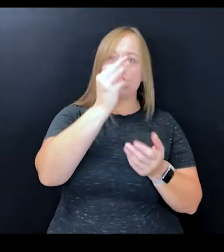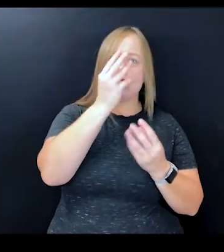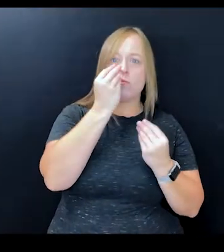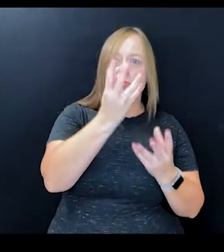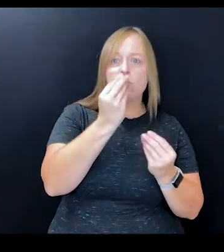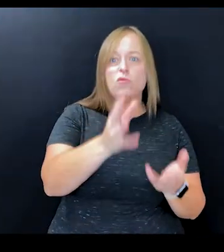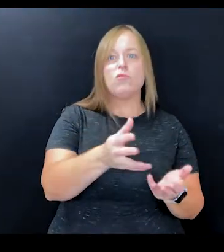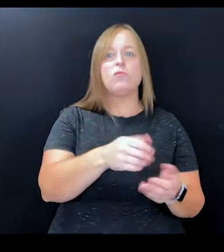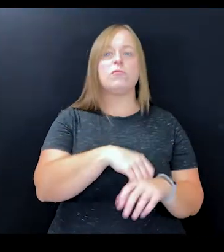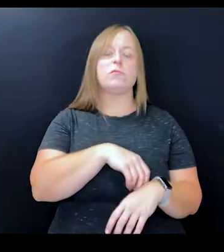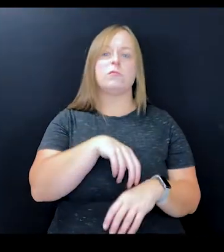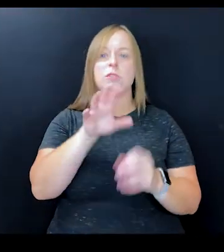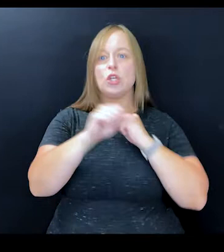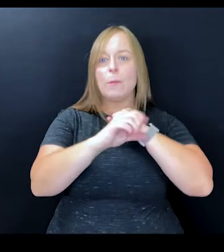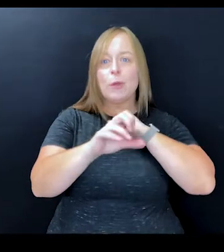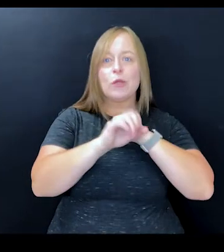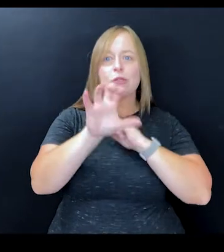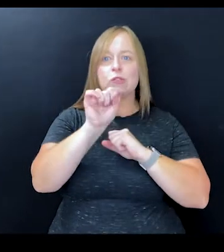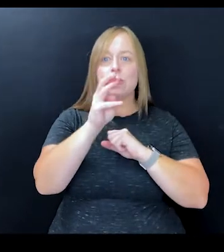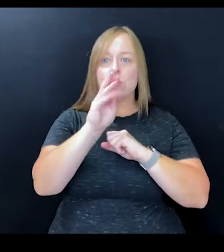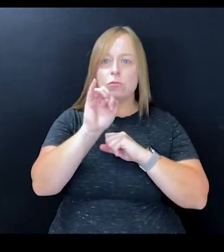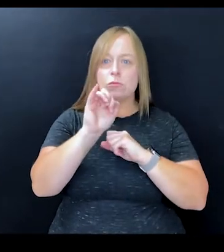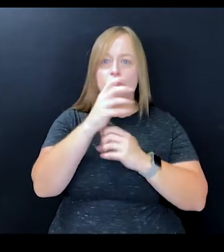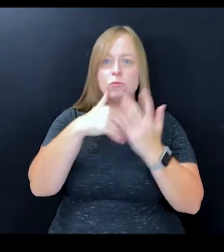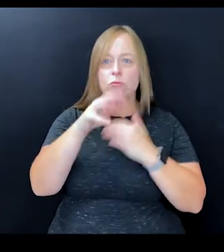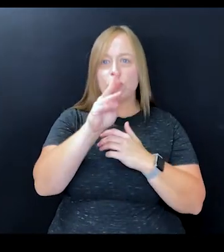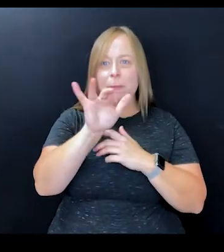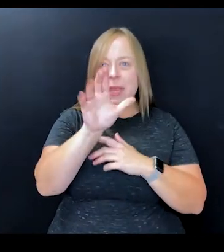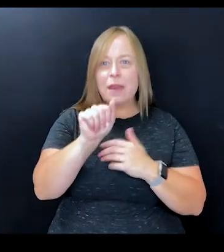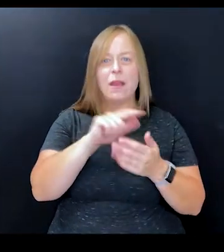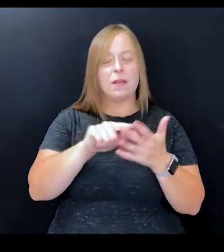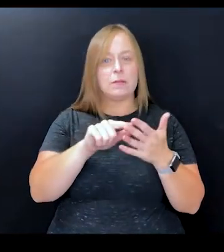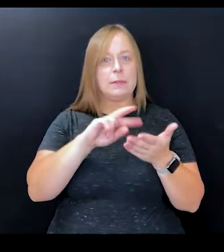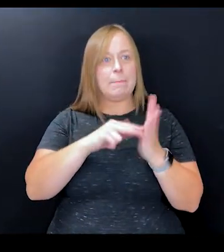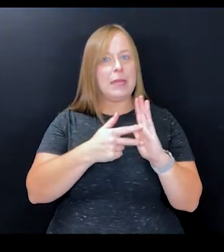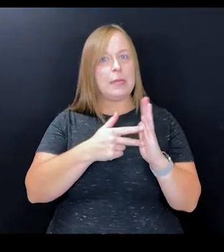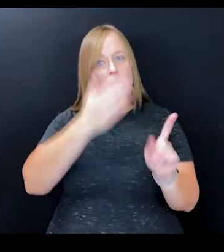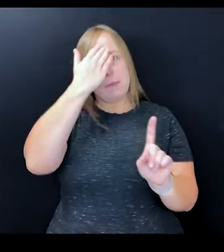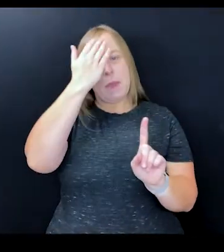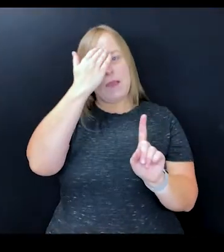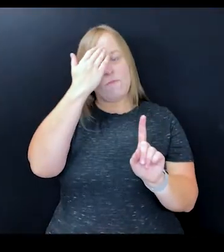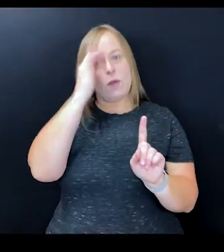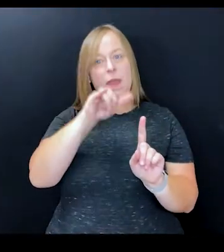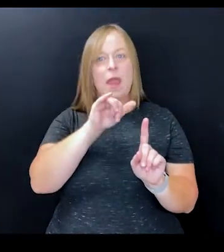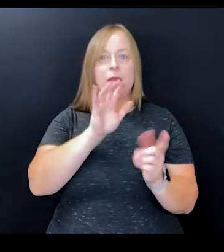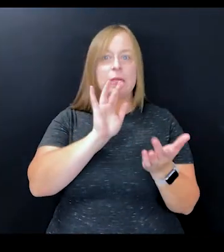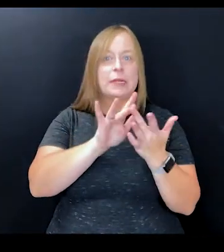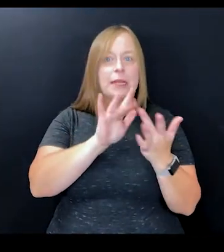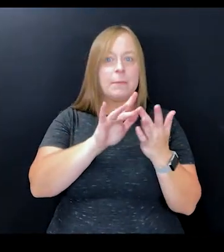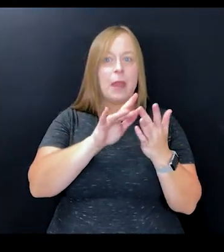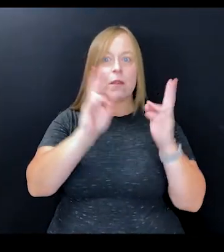and social media, and practicing media literacy means being mindful of things like clickbait headlines,